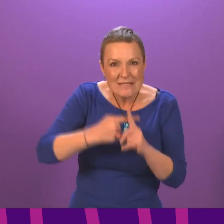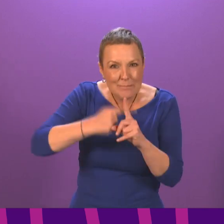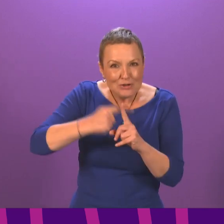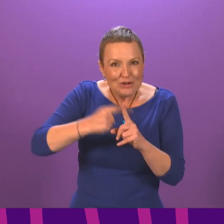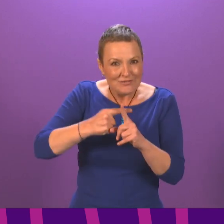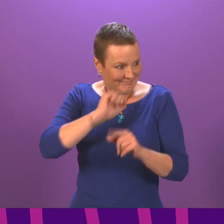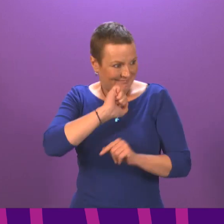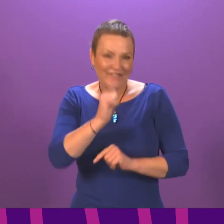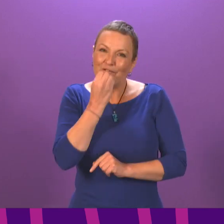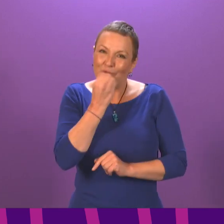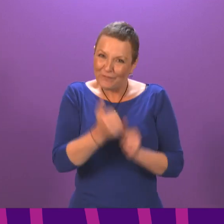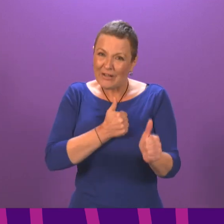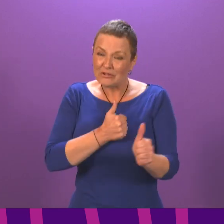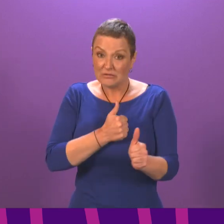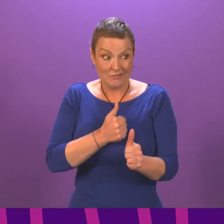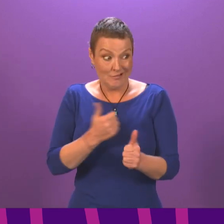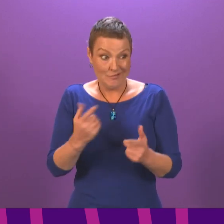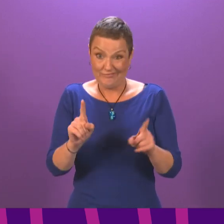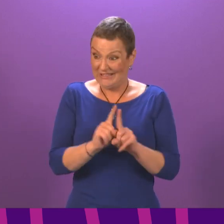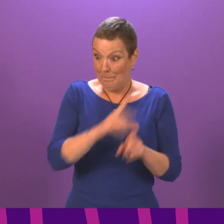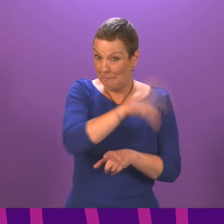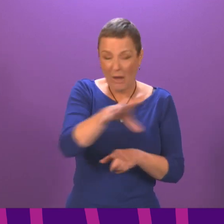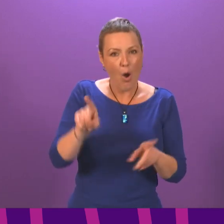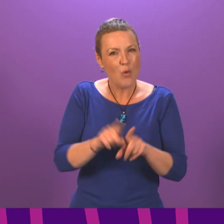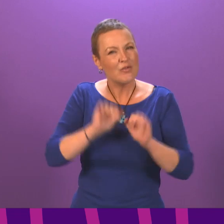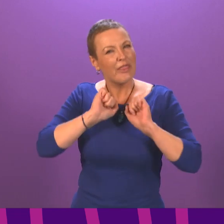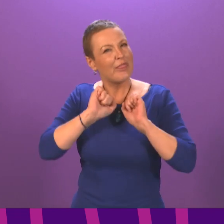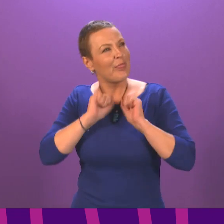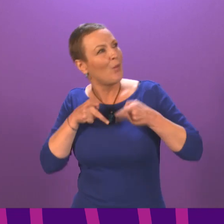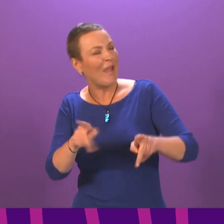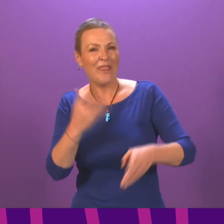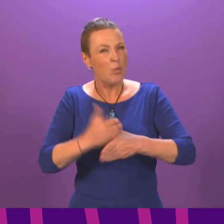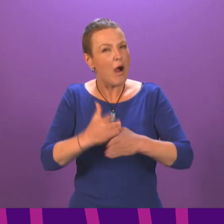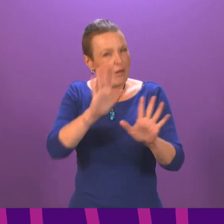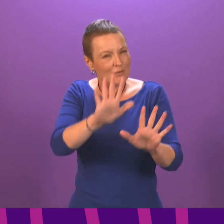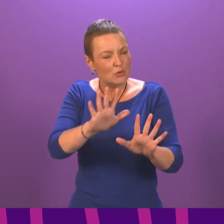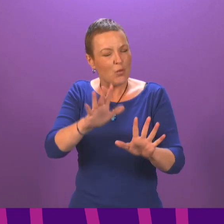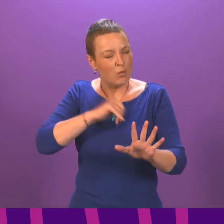some plants and some of the other working conditions. As that understanding has developed,